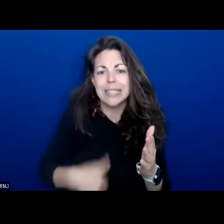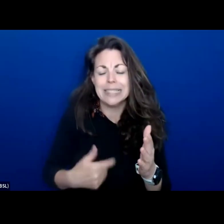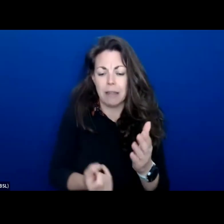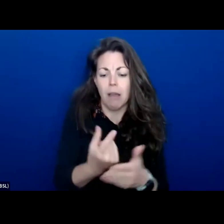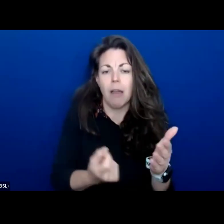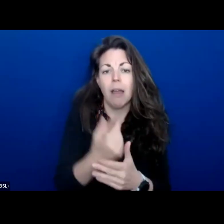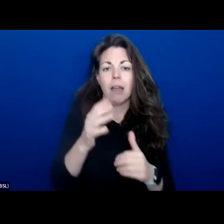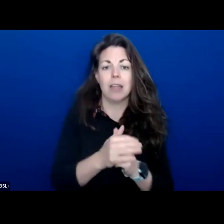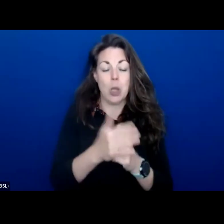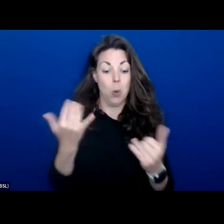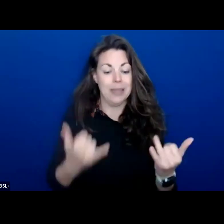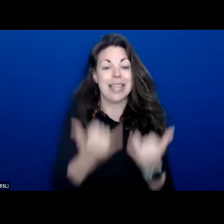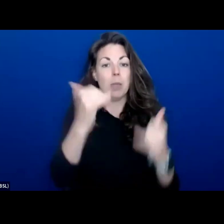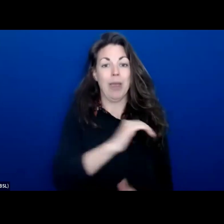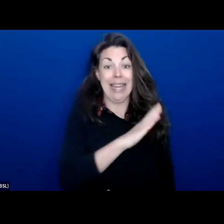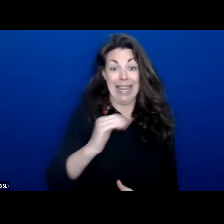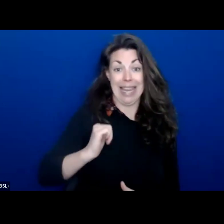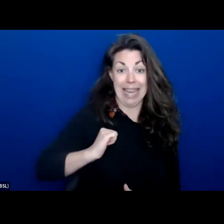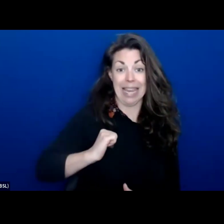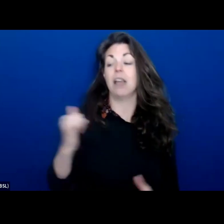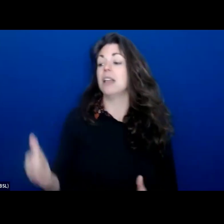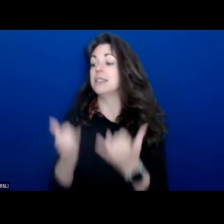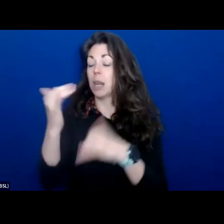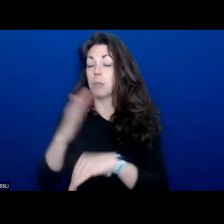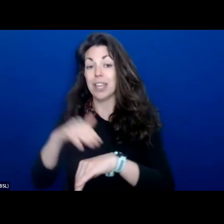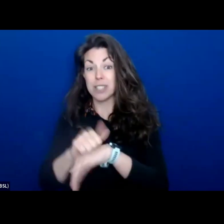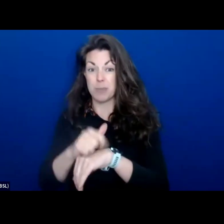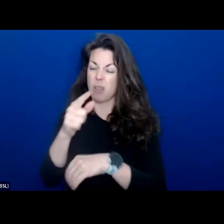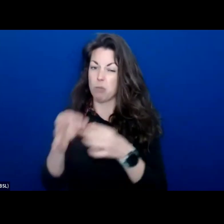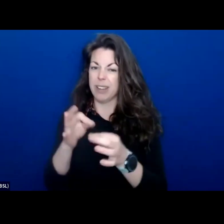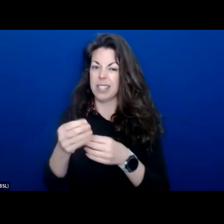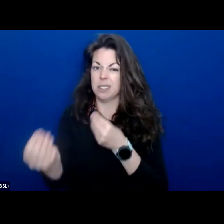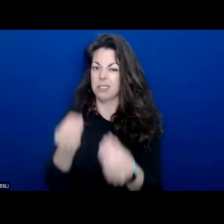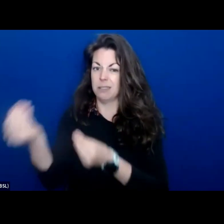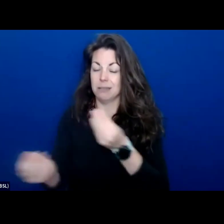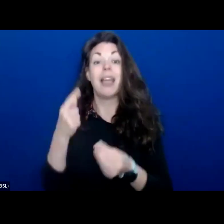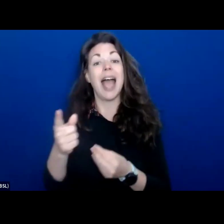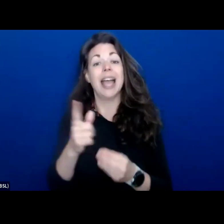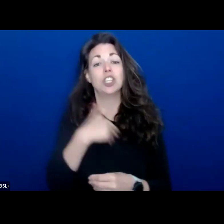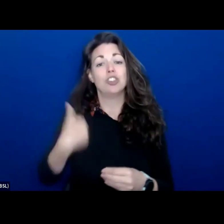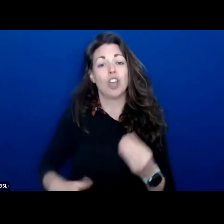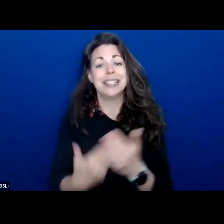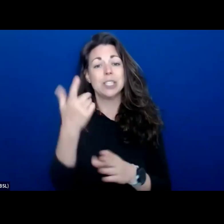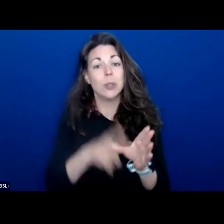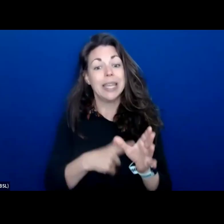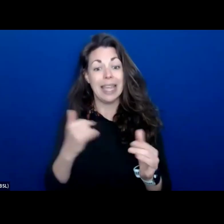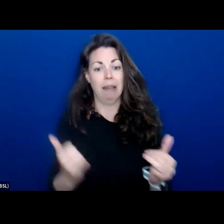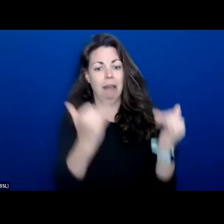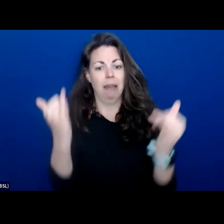at least the presents part of it, and we celebrate Chinese New Year. All of these different cultures